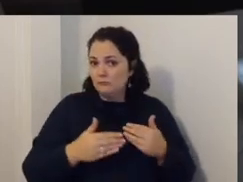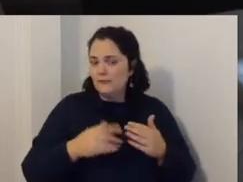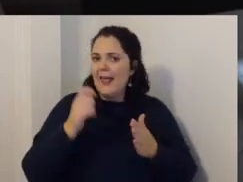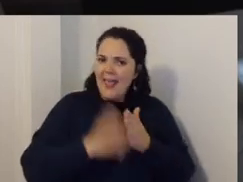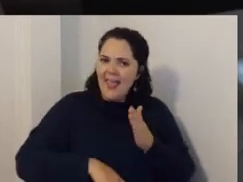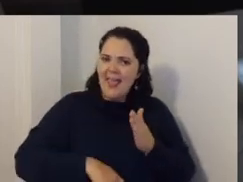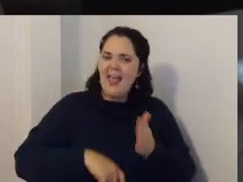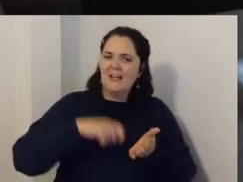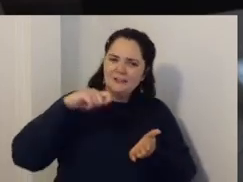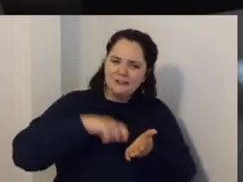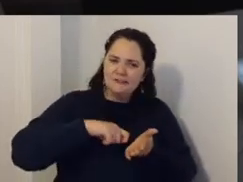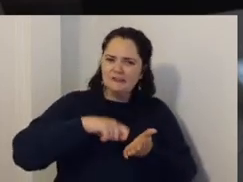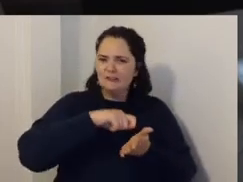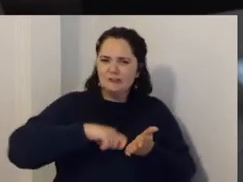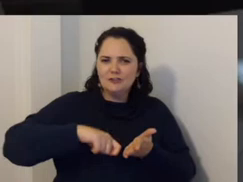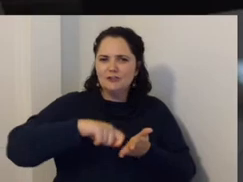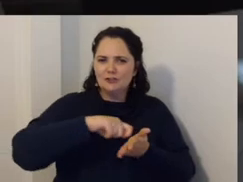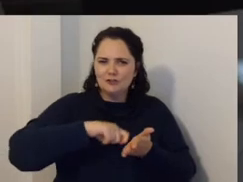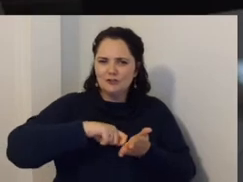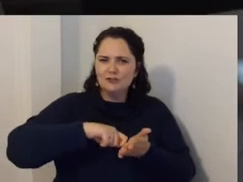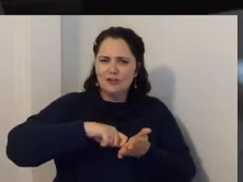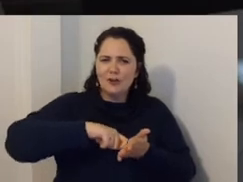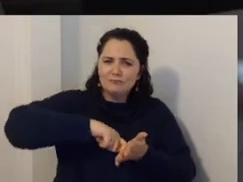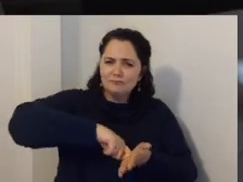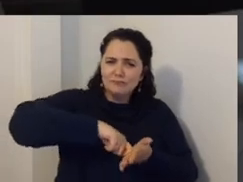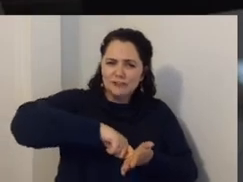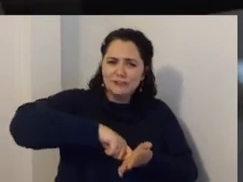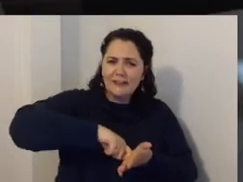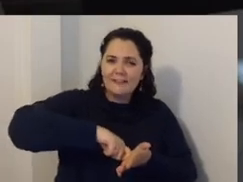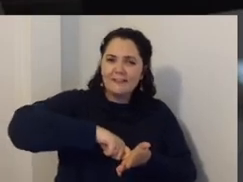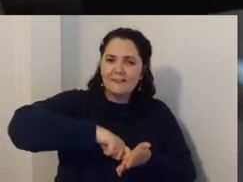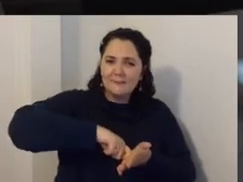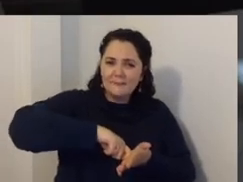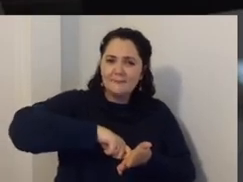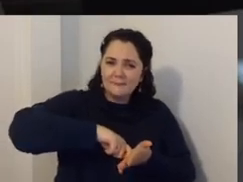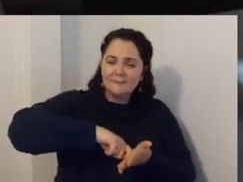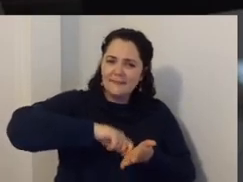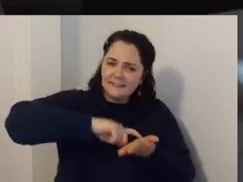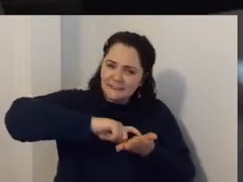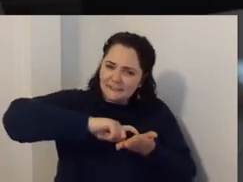and again lay into it a little bit, put a little bit of weight into it and really score your paper,